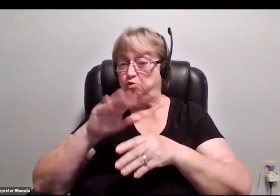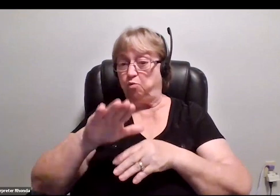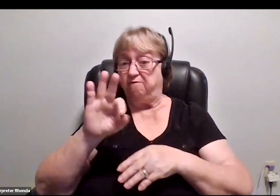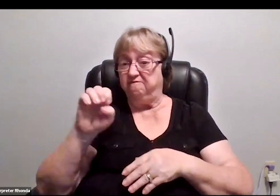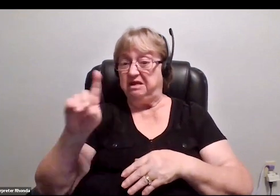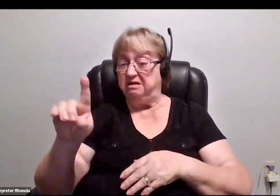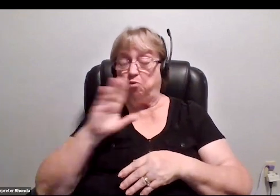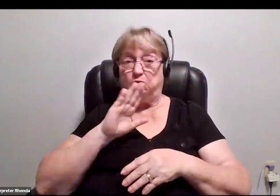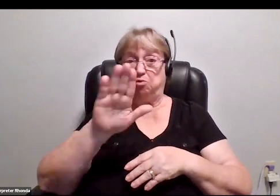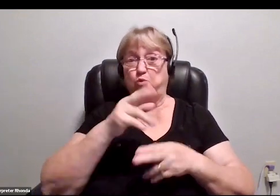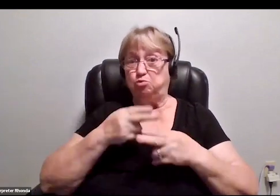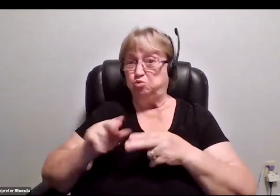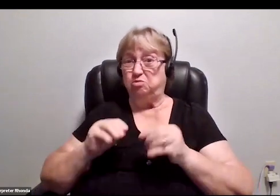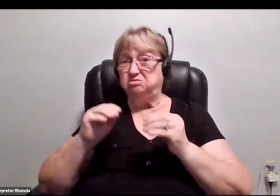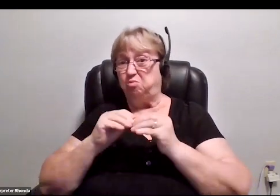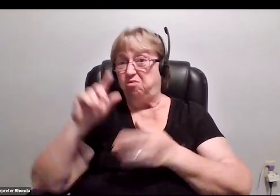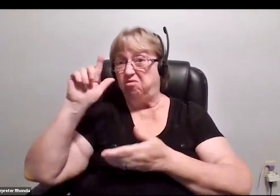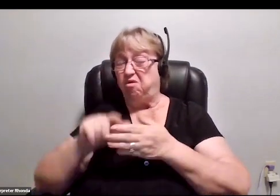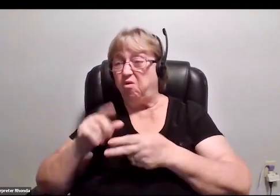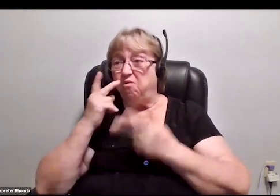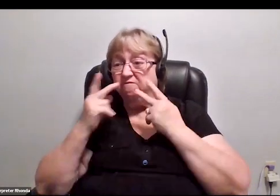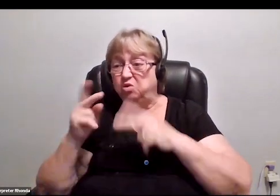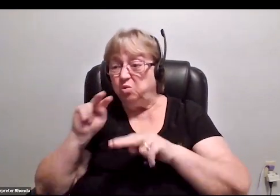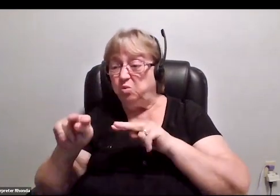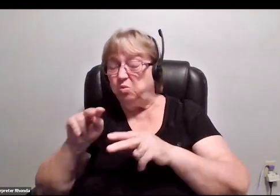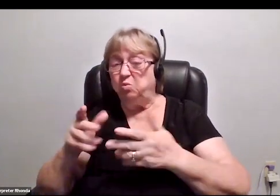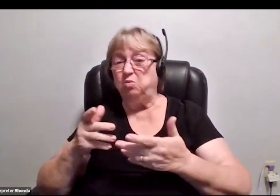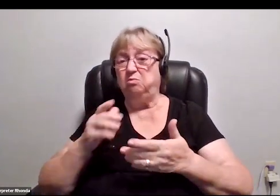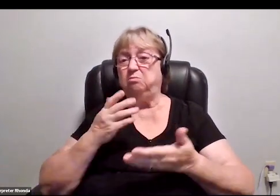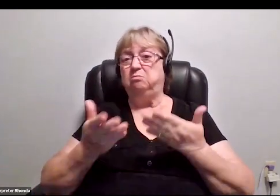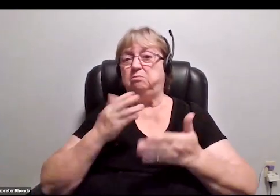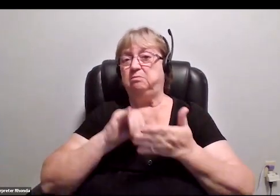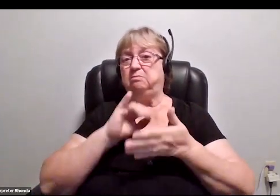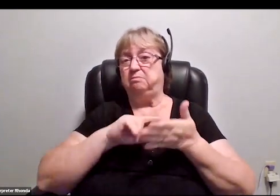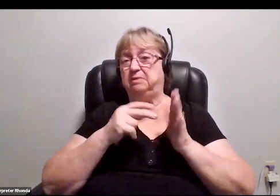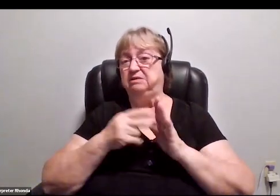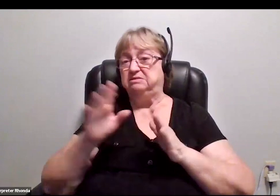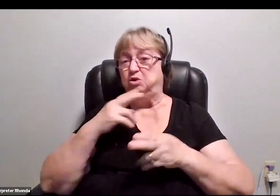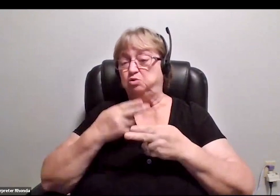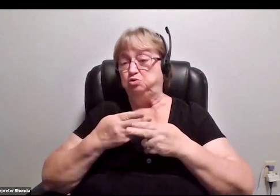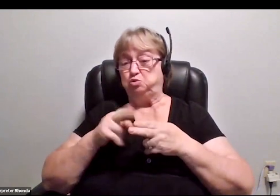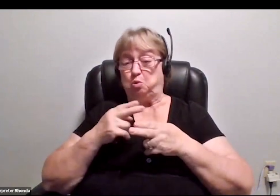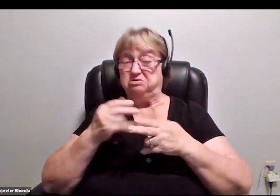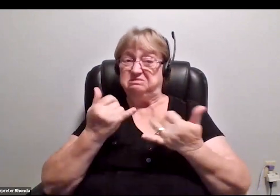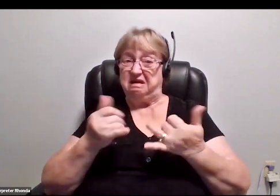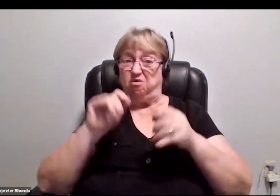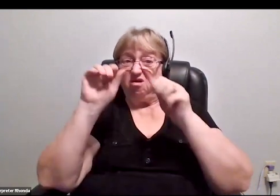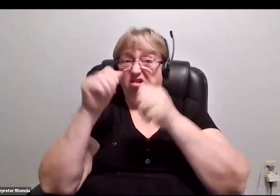are getting lower view counts than they normally would, then that could be an indicator that Shorts are currently on the decline, and thus, more long-form content